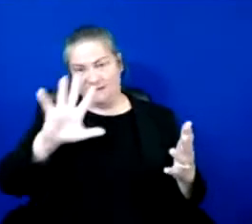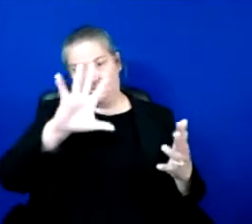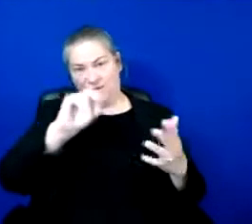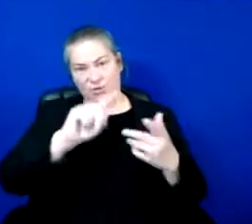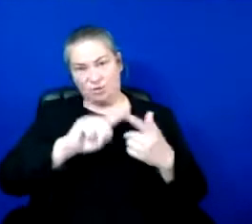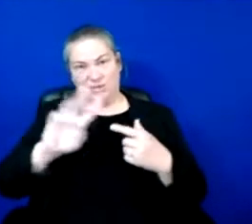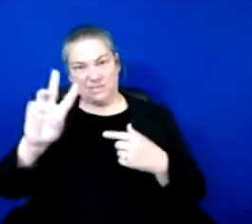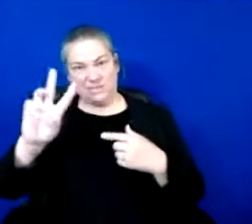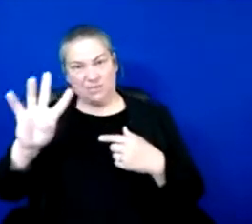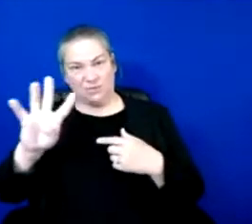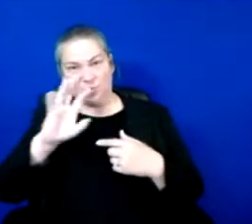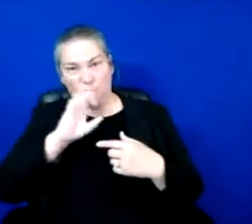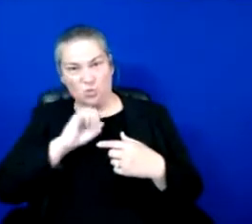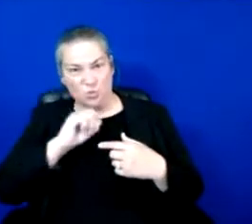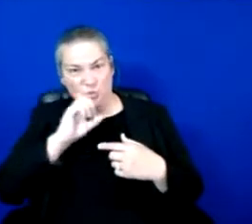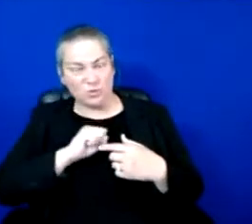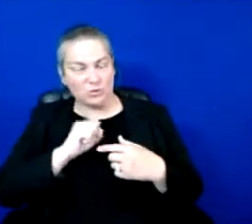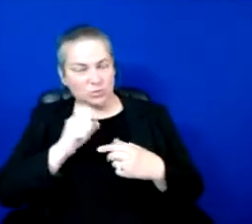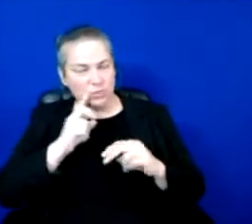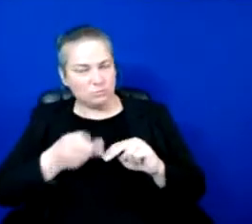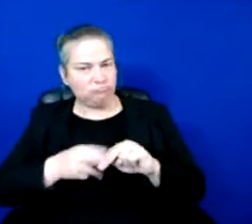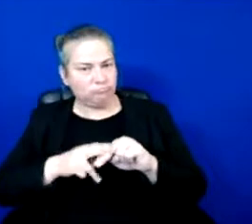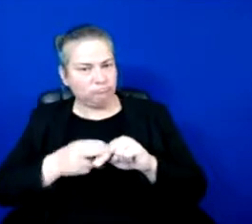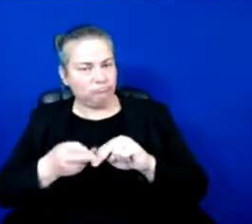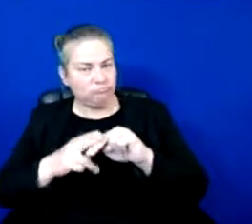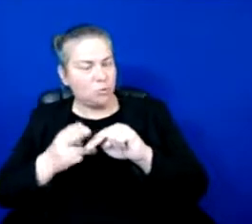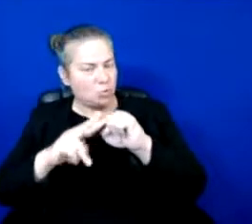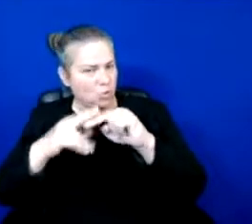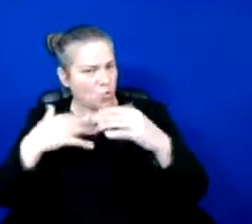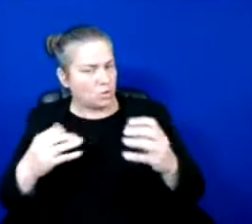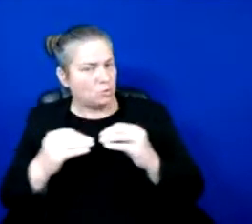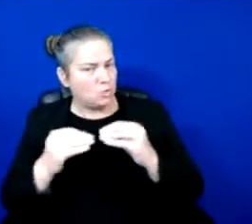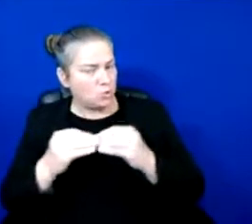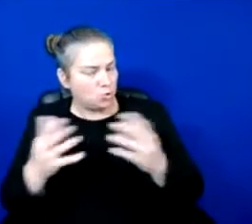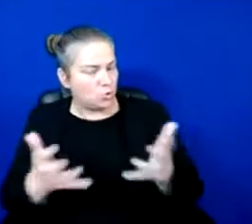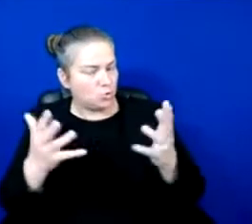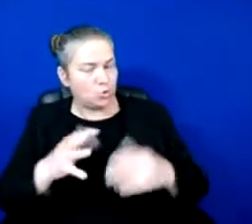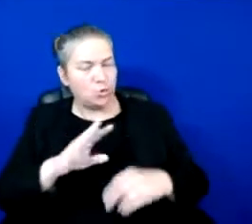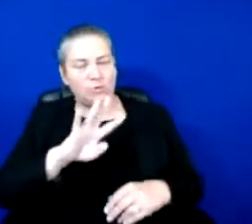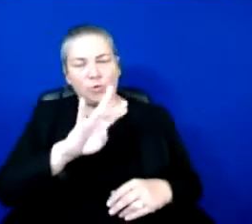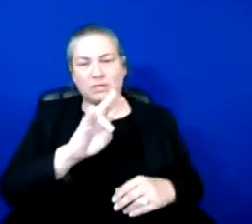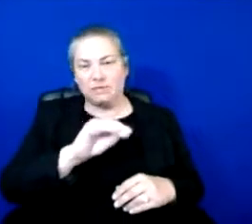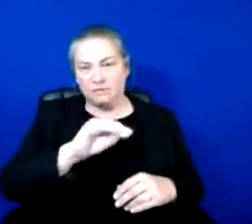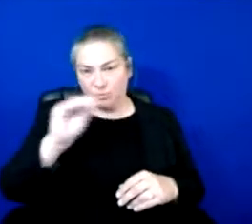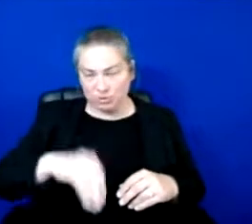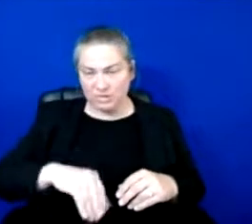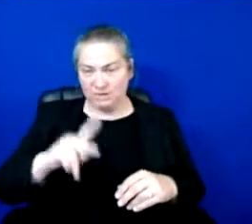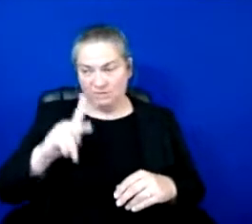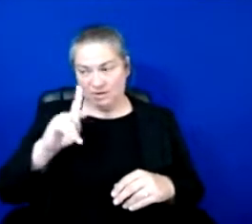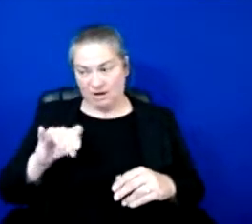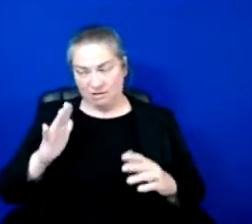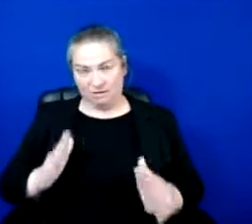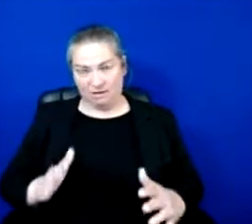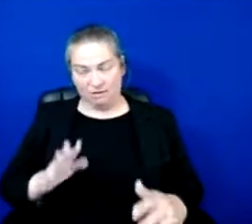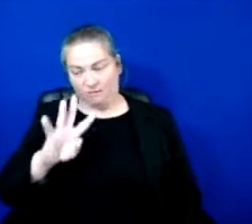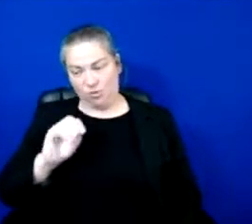is increasing. We'd like to see it get better. 47% of Kentucky is 40 to 49 42%